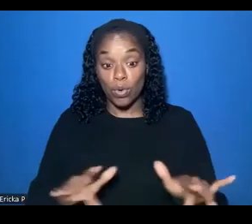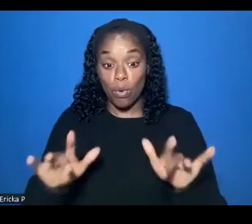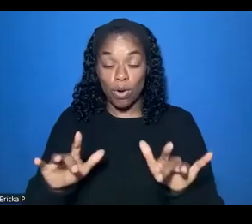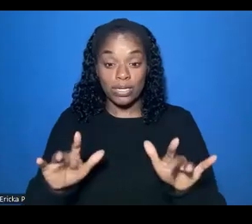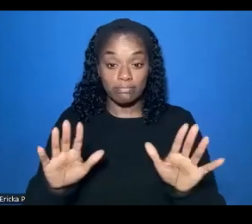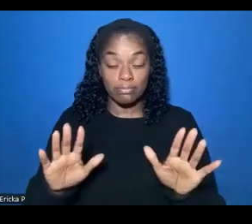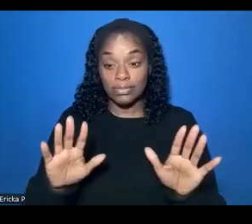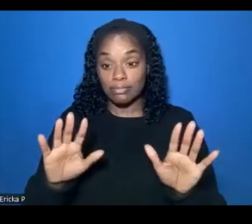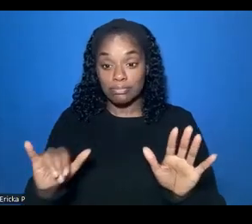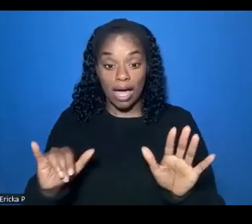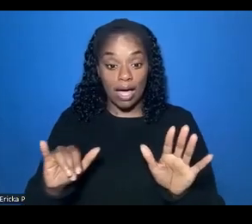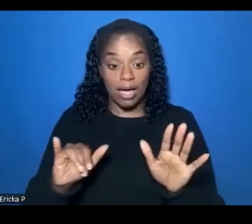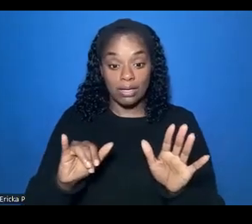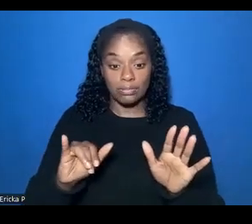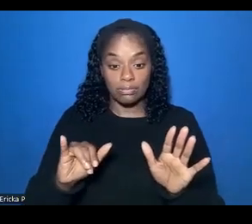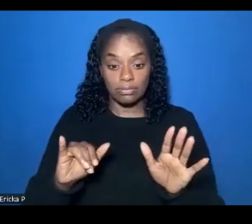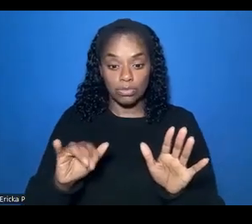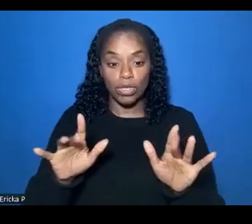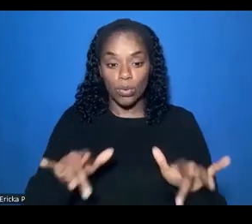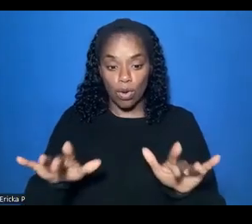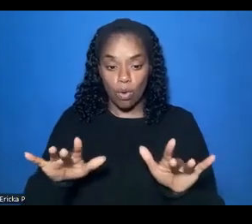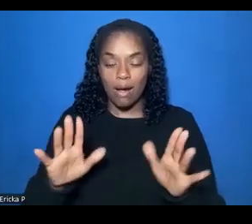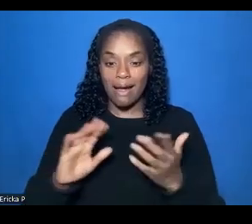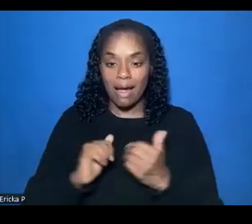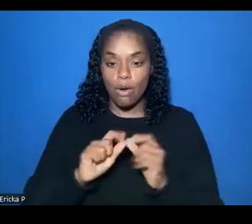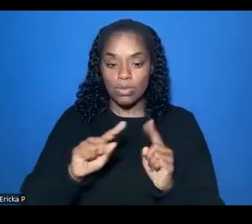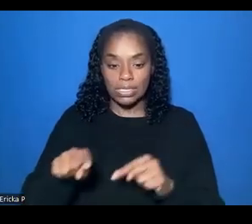And just note the conversation that was that you had.